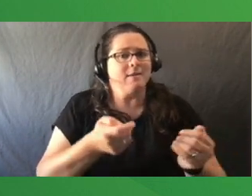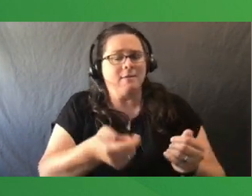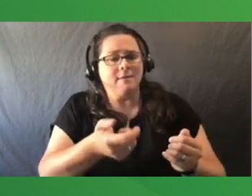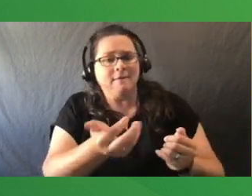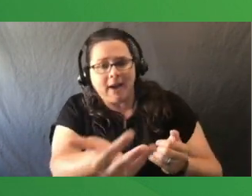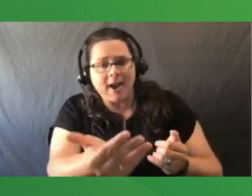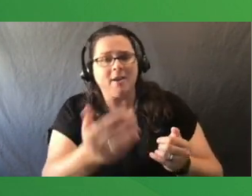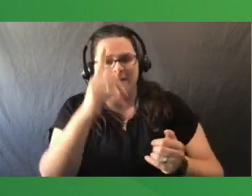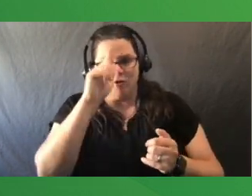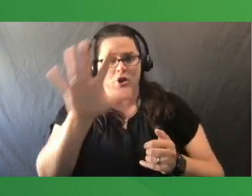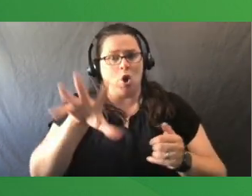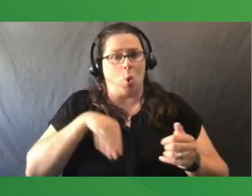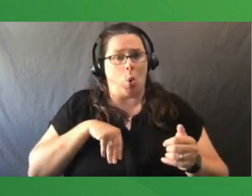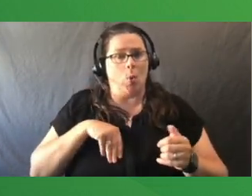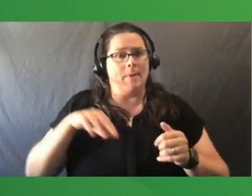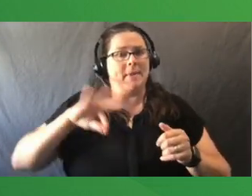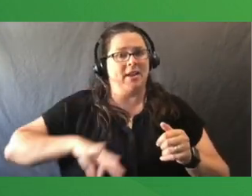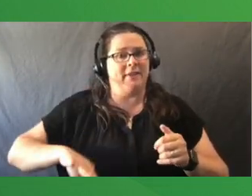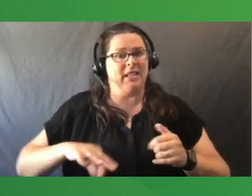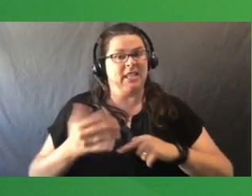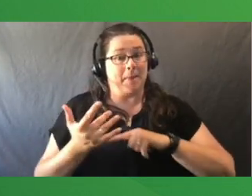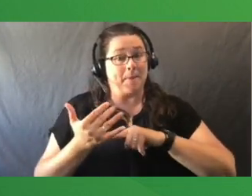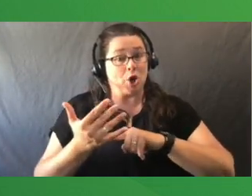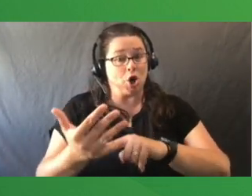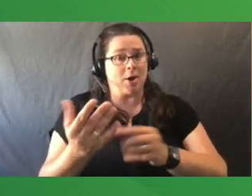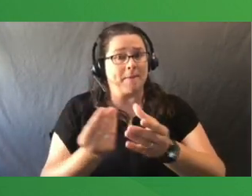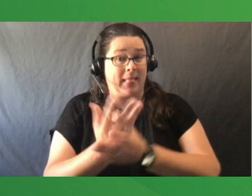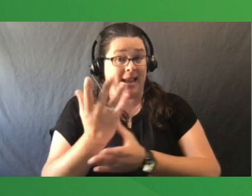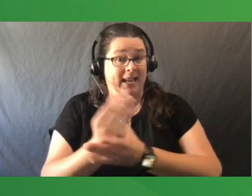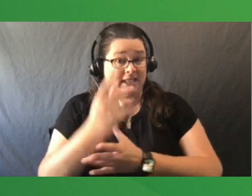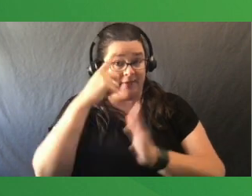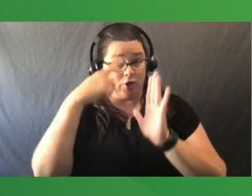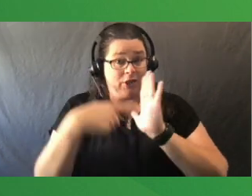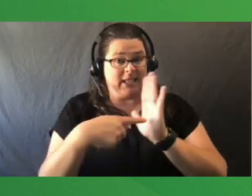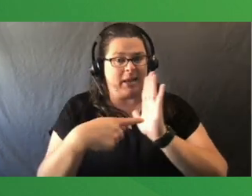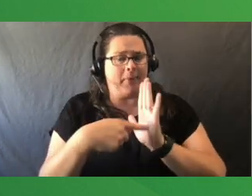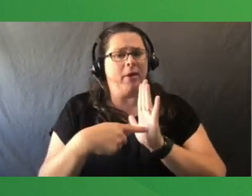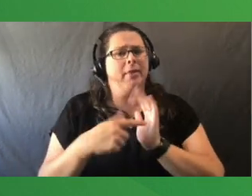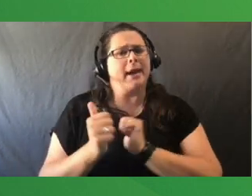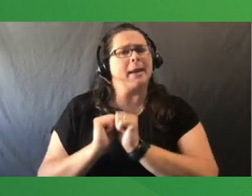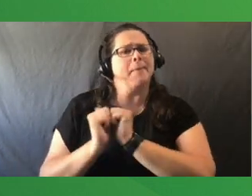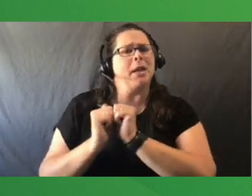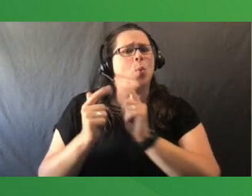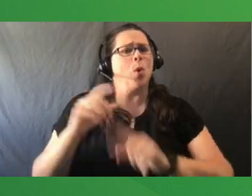By burning plant species, for example, that compete with oak trees.